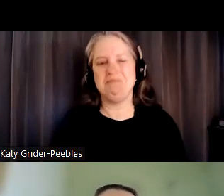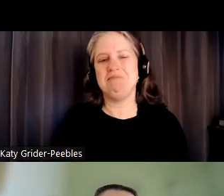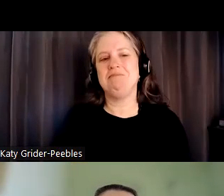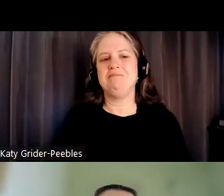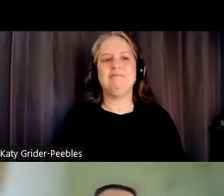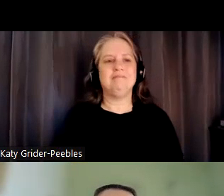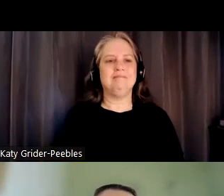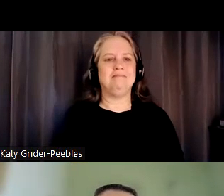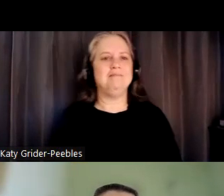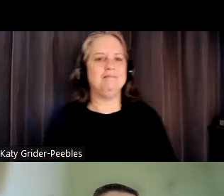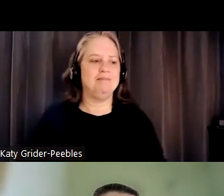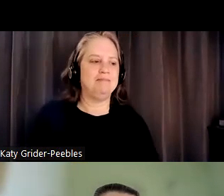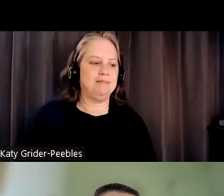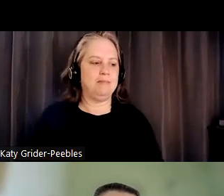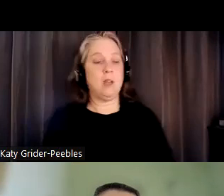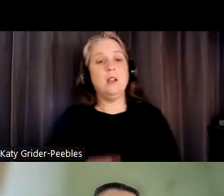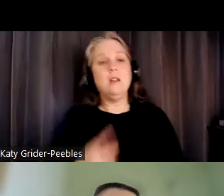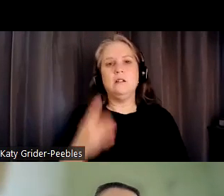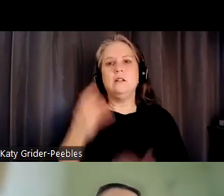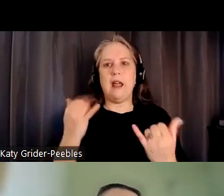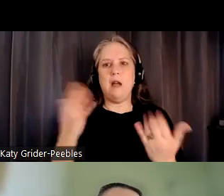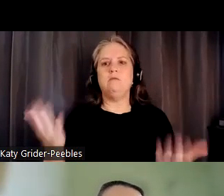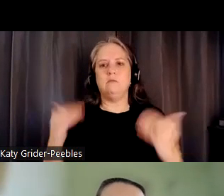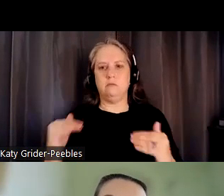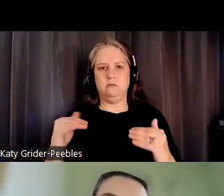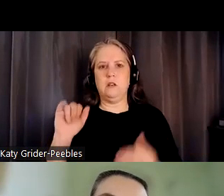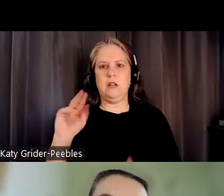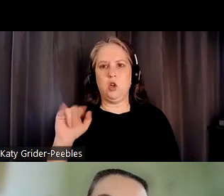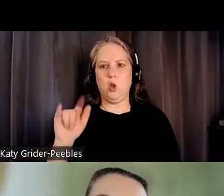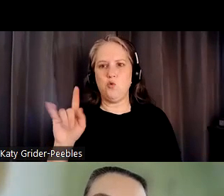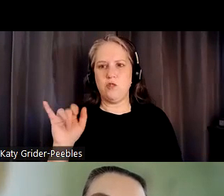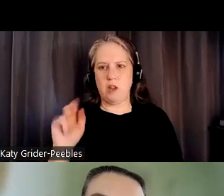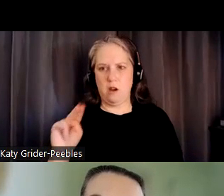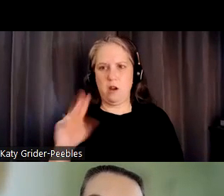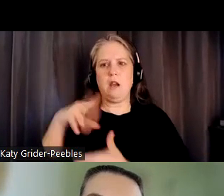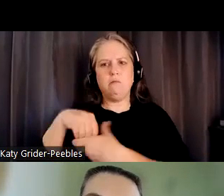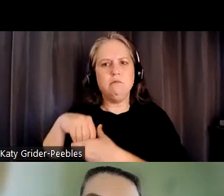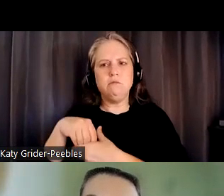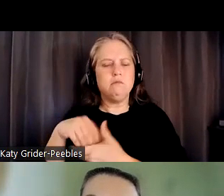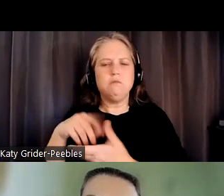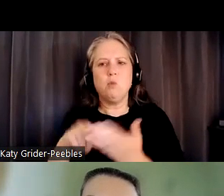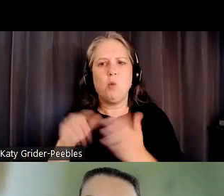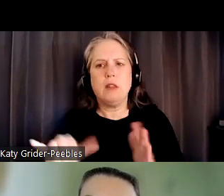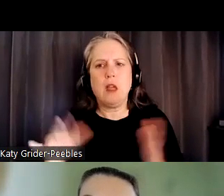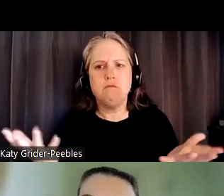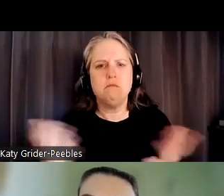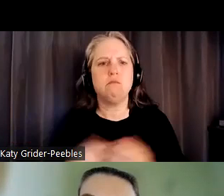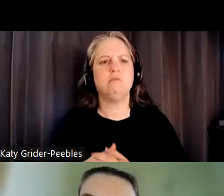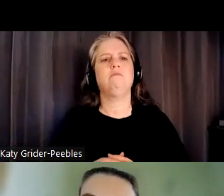So, what is inclusion? Inclusion asks the question, has